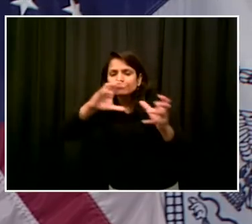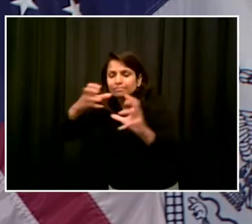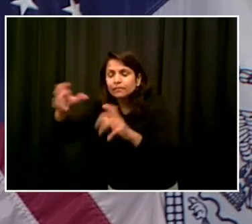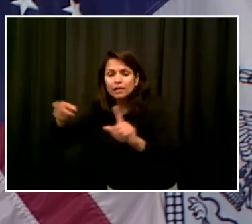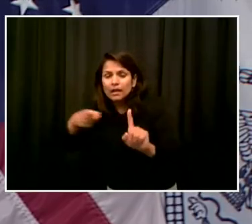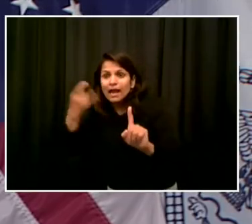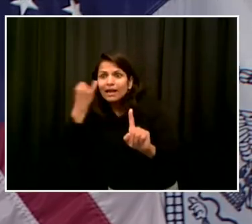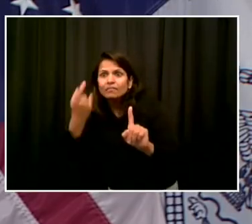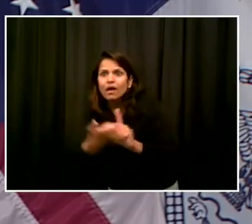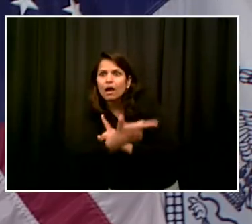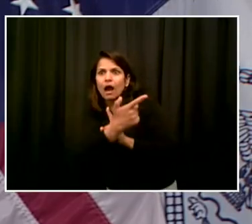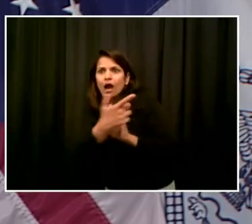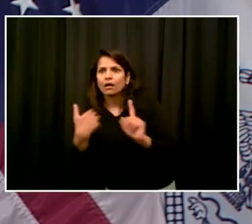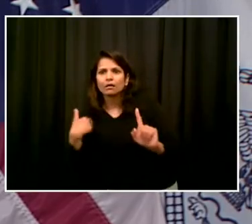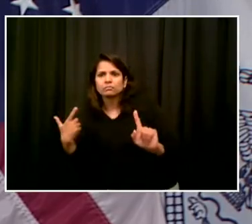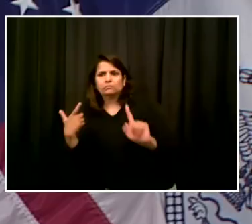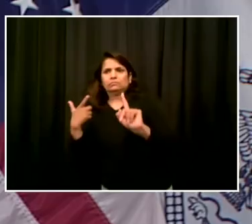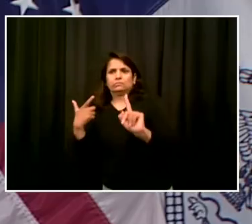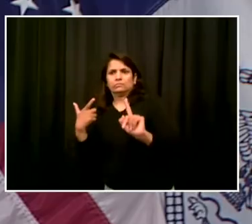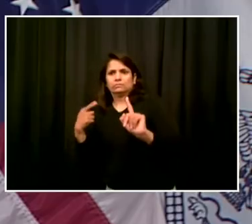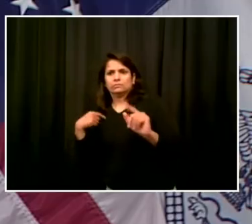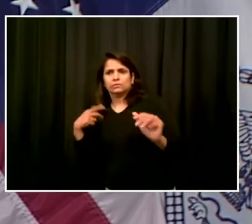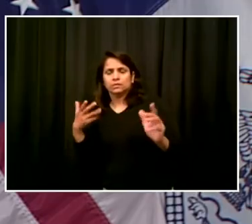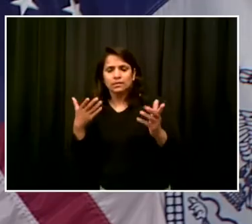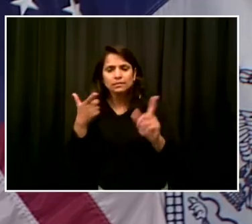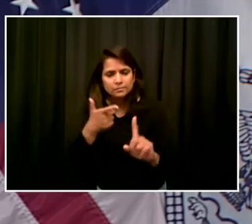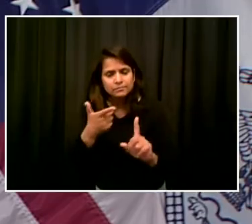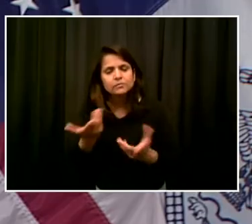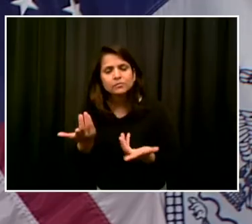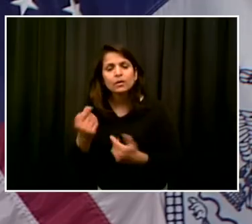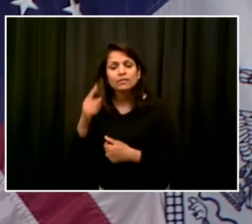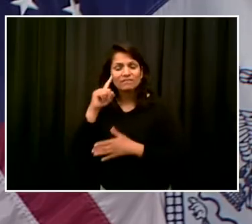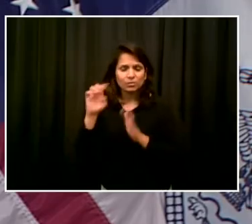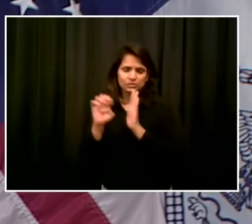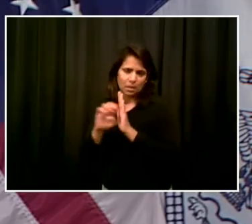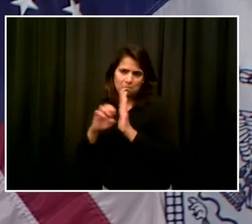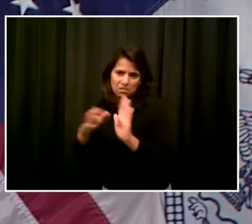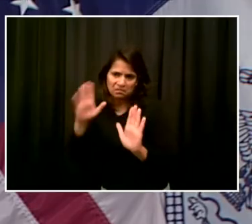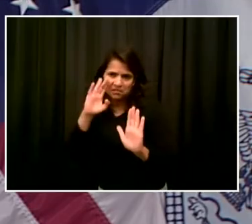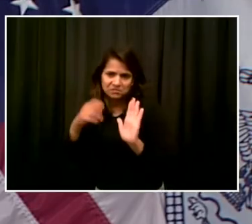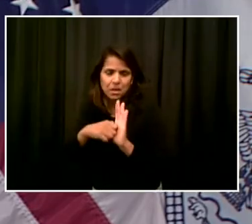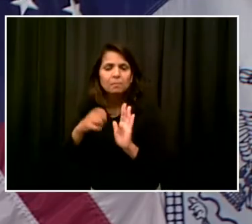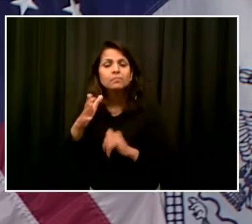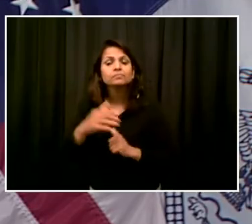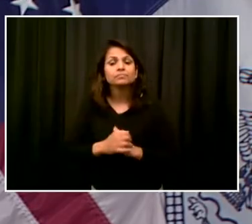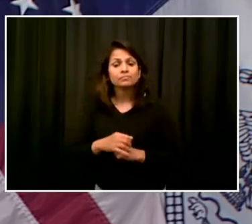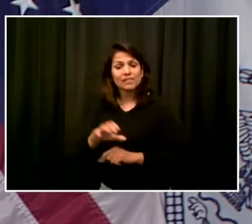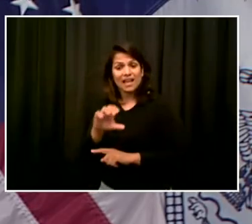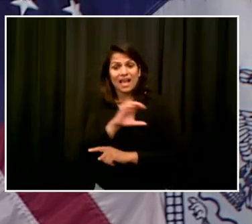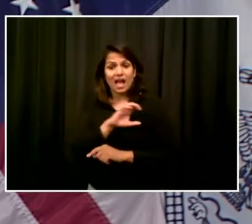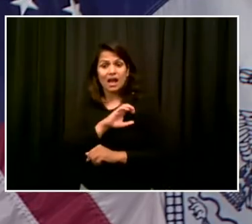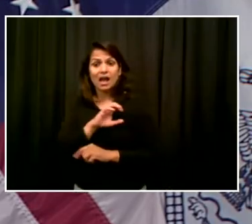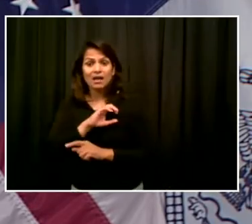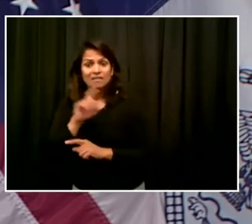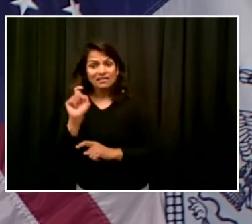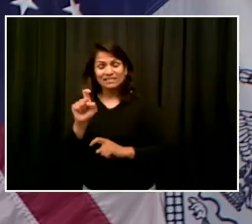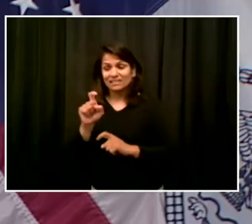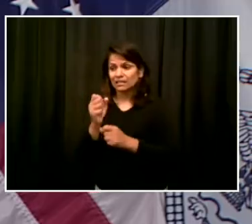SEPARATE FROM AN INSTANCE WHERE WEAR E NOT COMFORTABLE AND WHERE IT IS NOT APPROPRIATE,